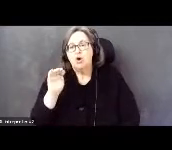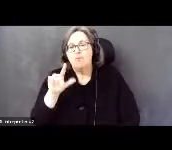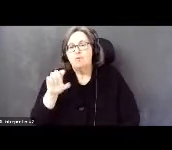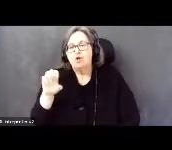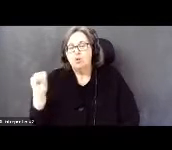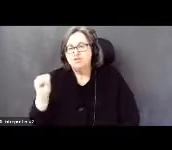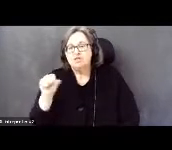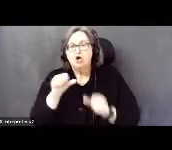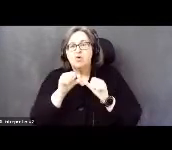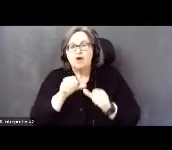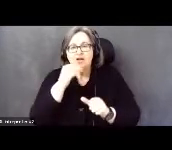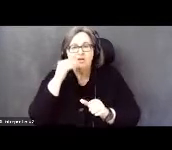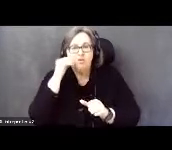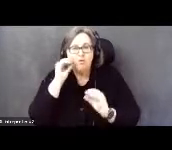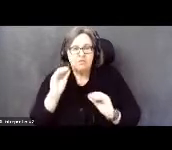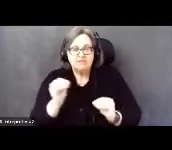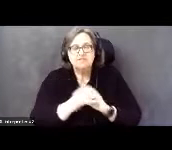in addition to meeting the federal